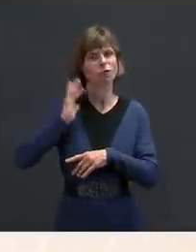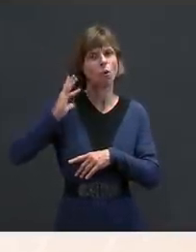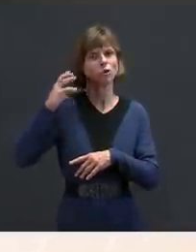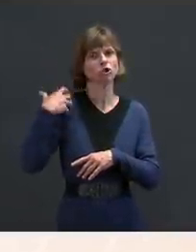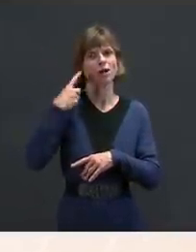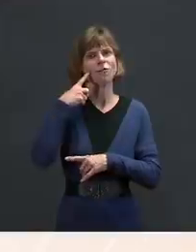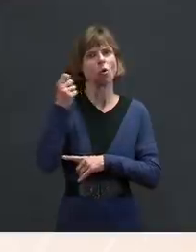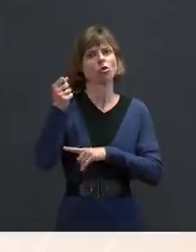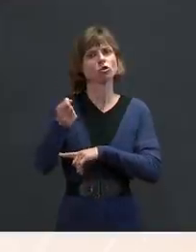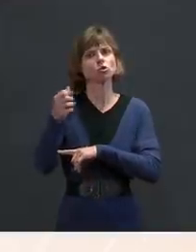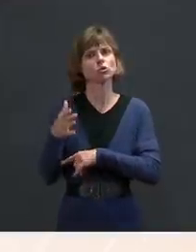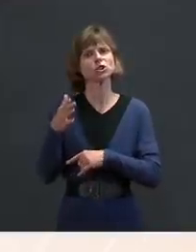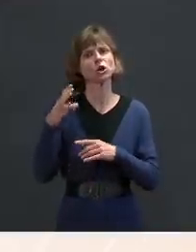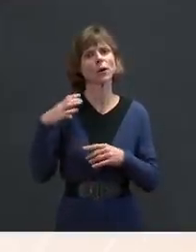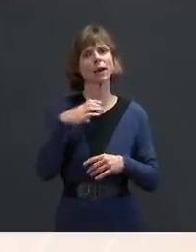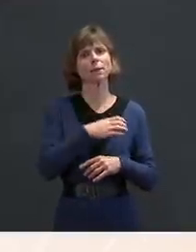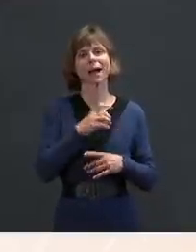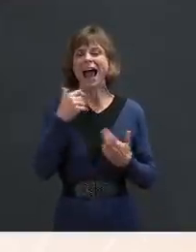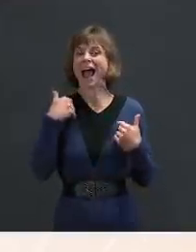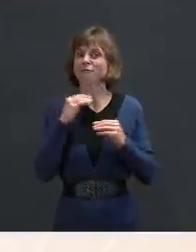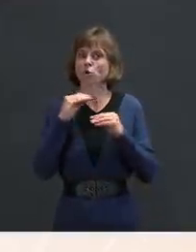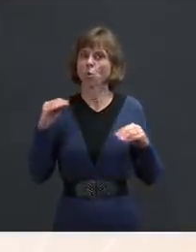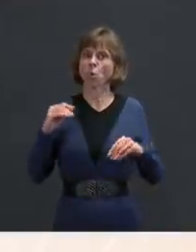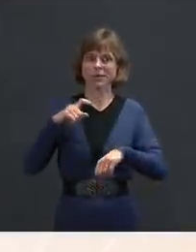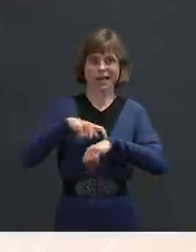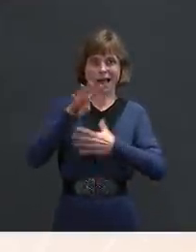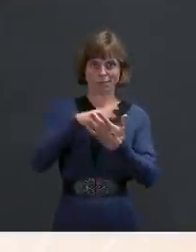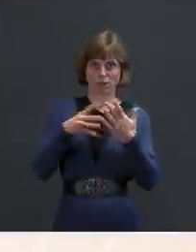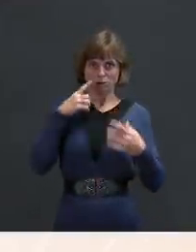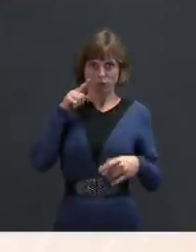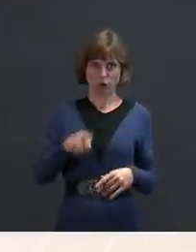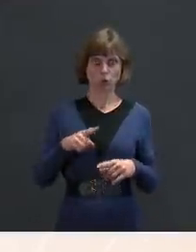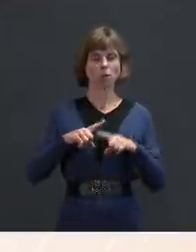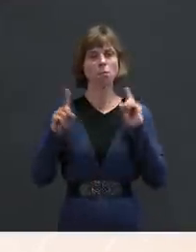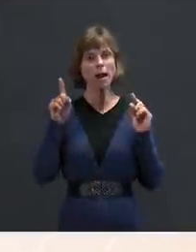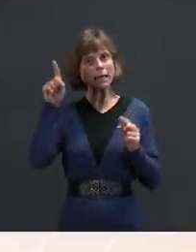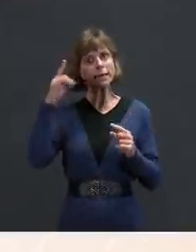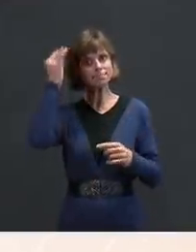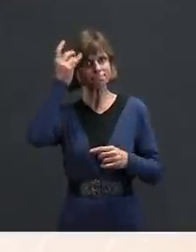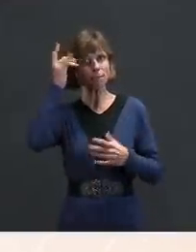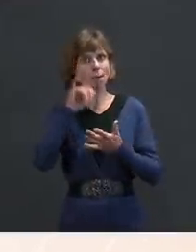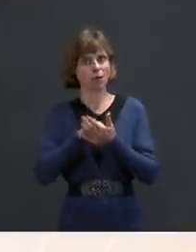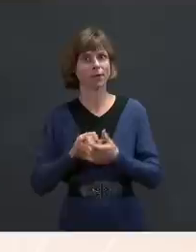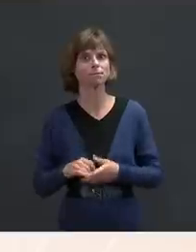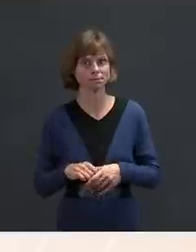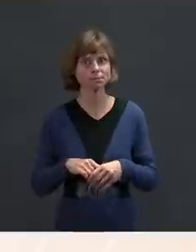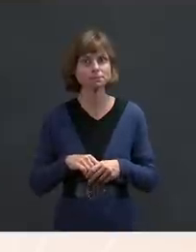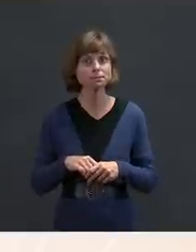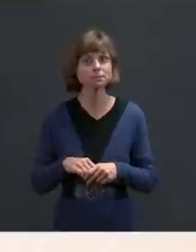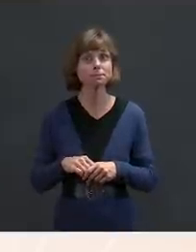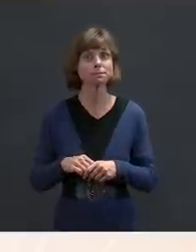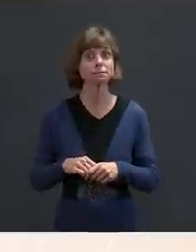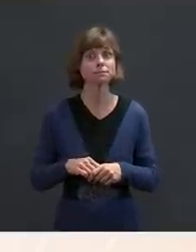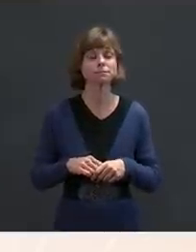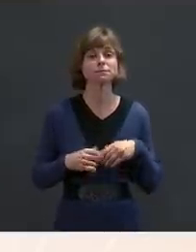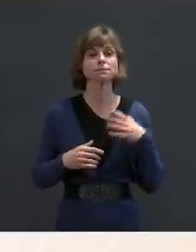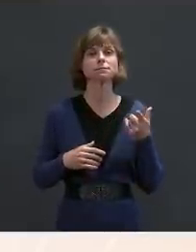I don't have an update for you on the timing, but it's something that he has focused on personally. The Press: Thank you. >> Ms. Psaki: Thank you. The Press: Jen, can I just ask very quickly -- Ms. Psaki: Oh, go ahead.